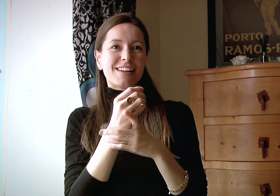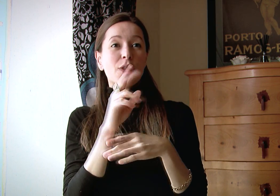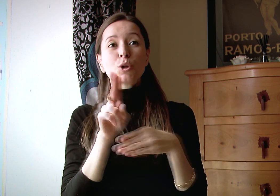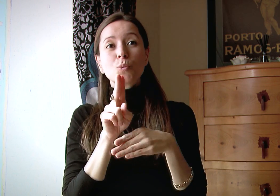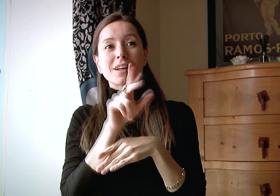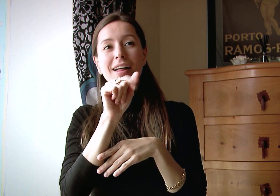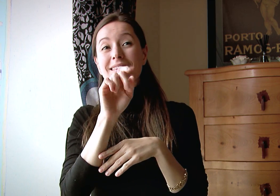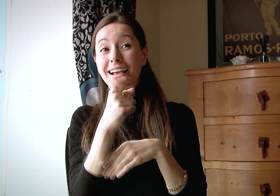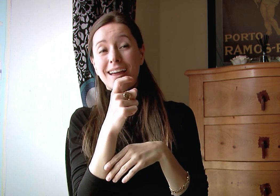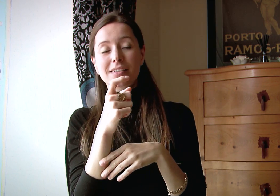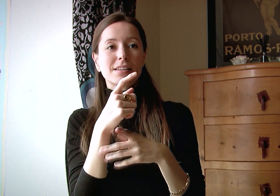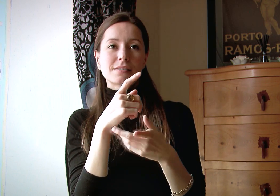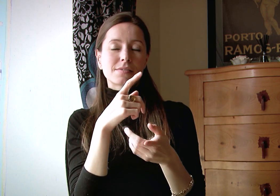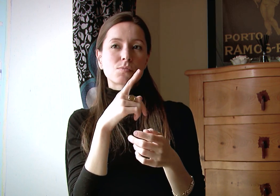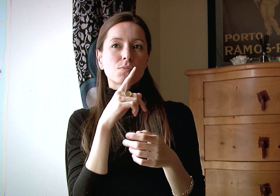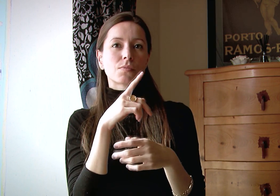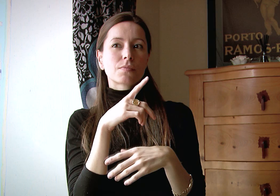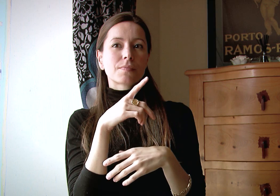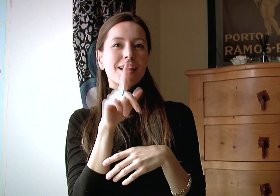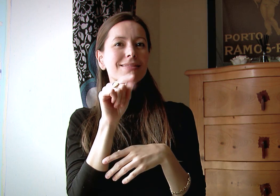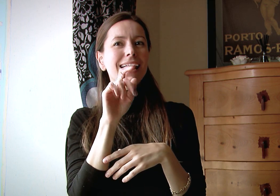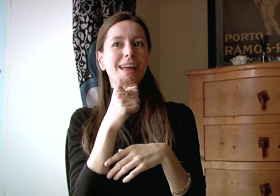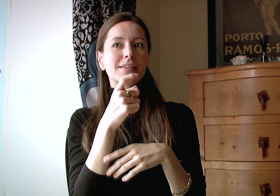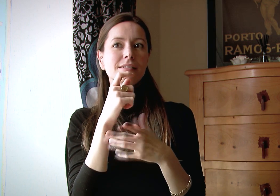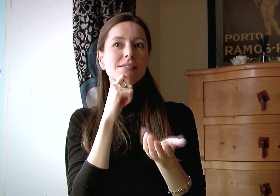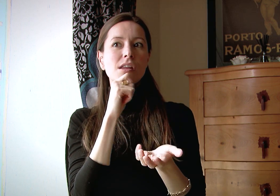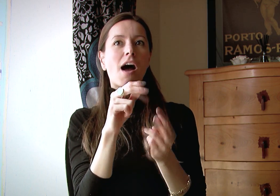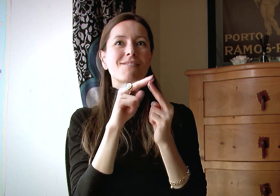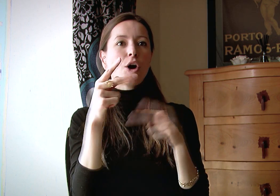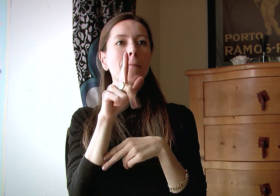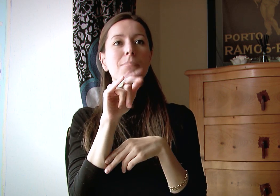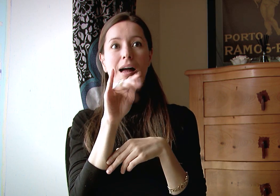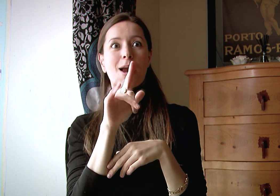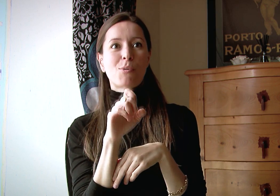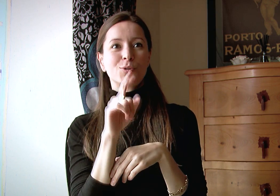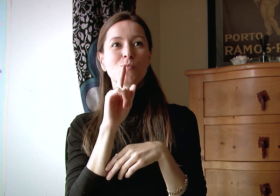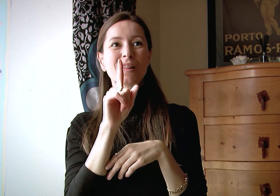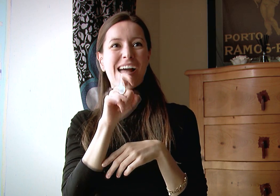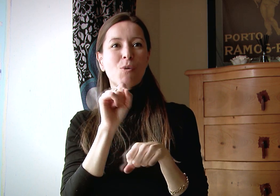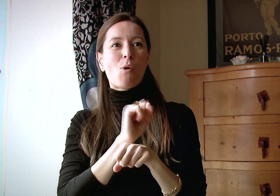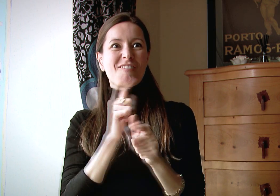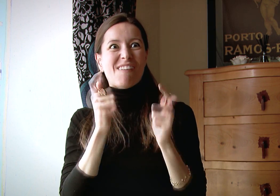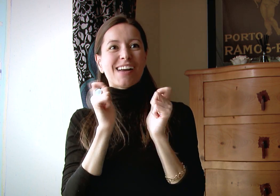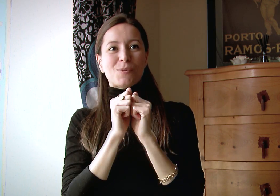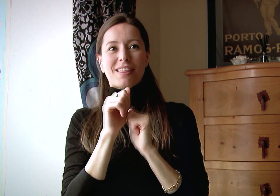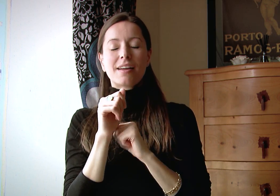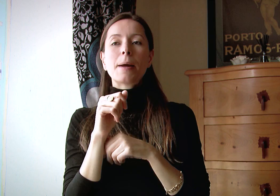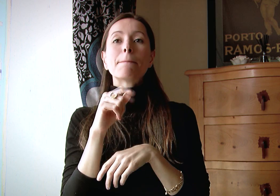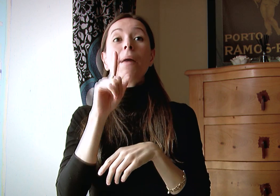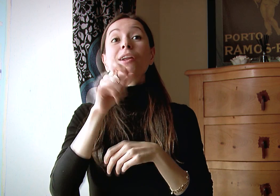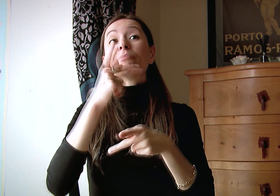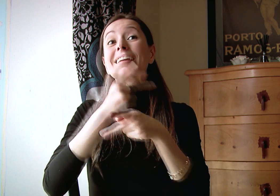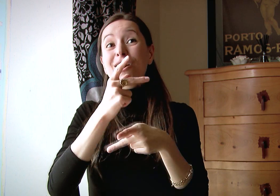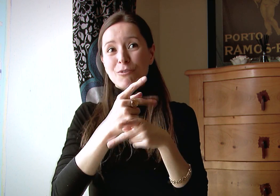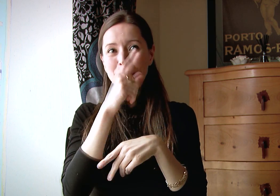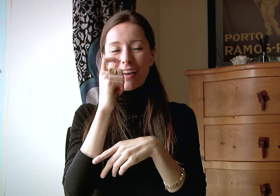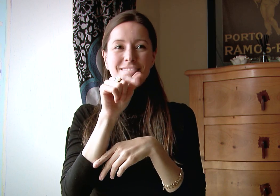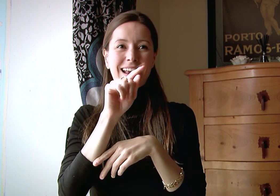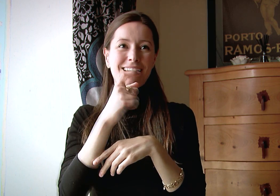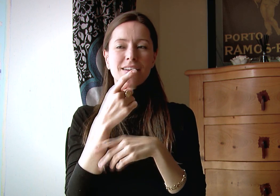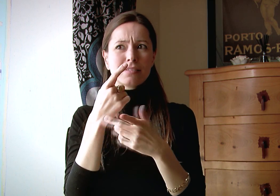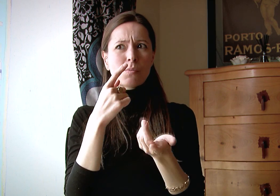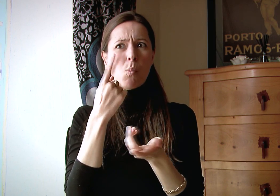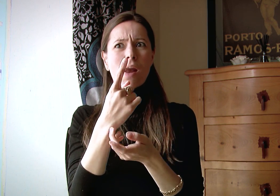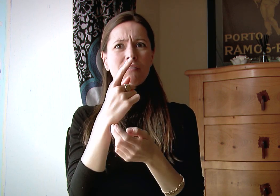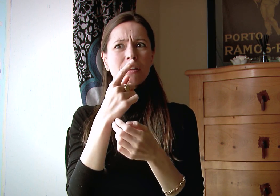latex. Latex isn't very pliable so you really have to work fast. You have to be careful because it has one of the